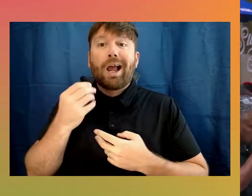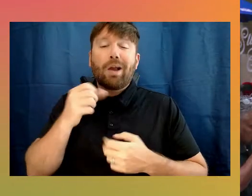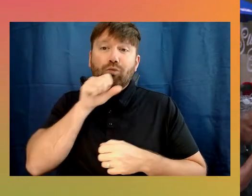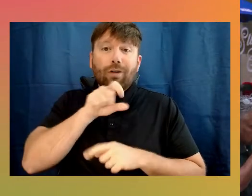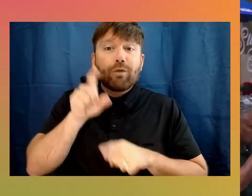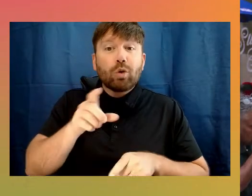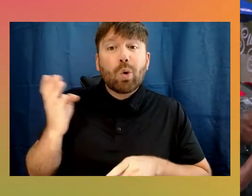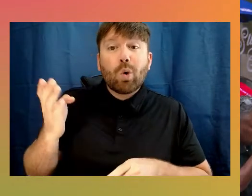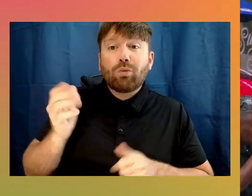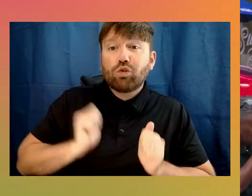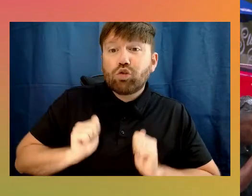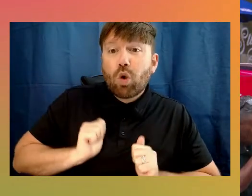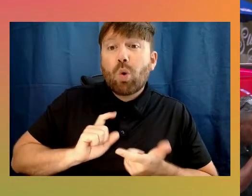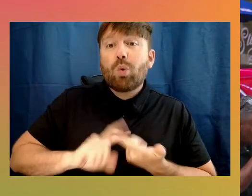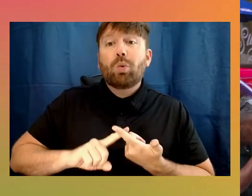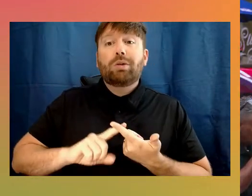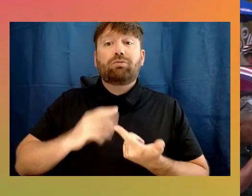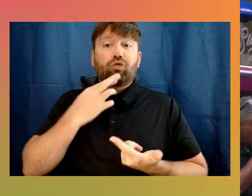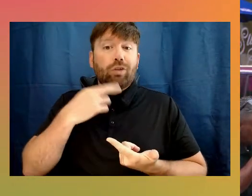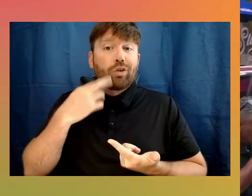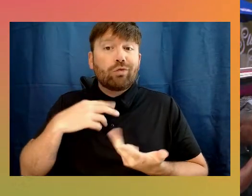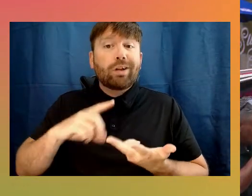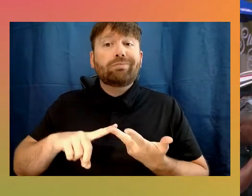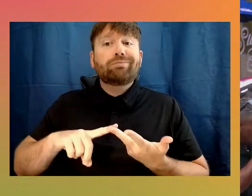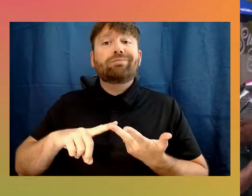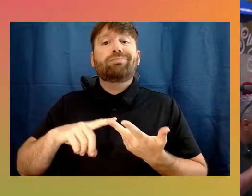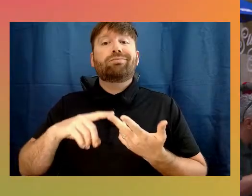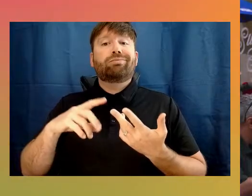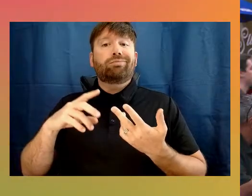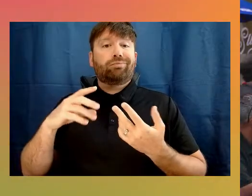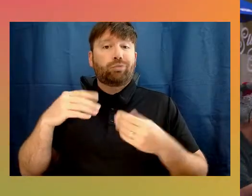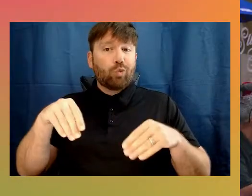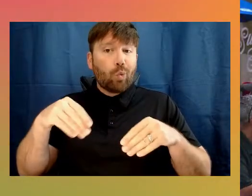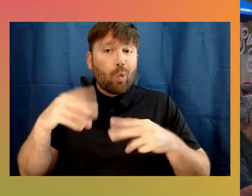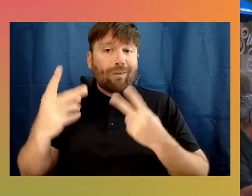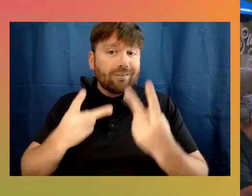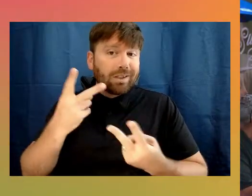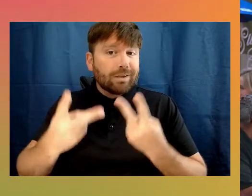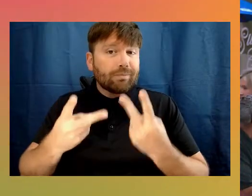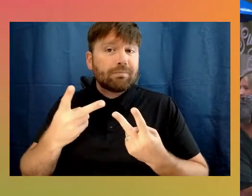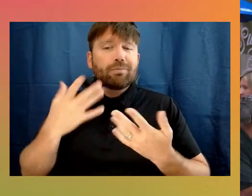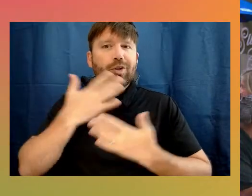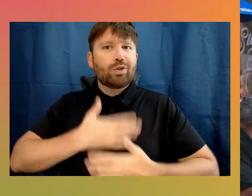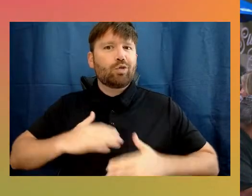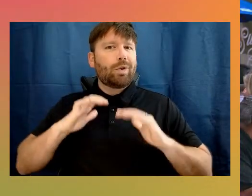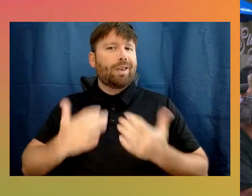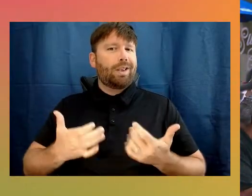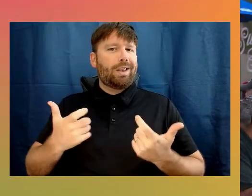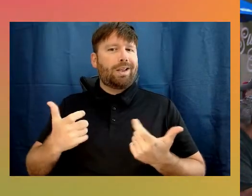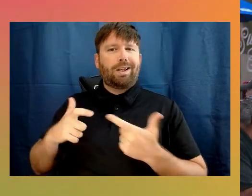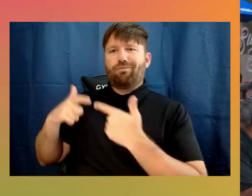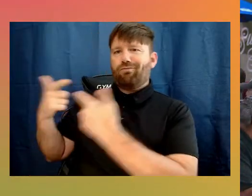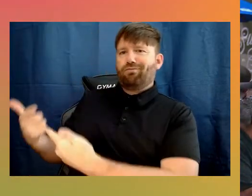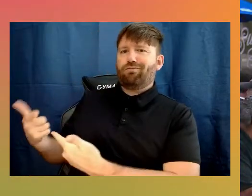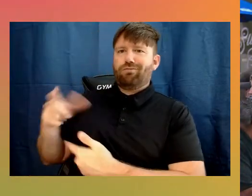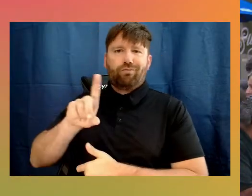FORM NEW TIMES SQUARE MEMORIES. WE WOULD LOVE IT IF YOU SAW A SHOW, SHOPPED IN THE RESTAURANTS